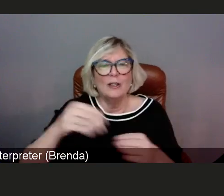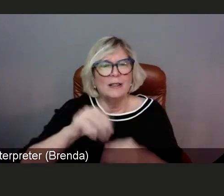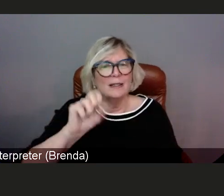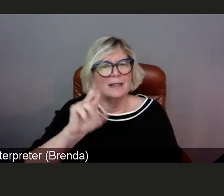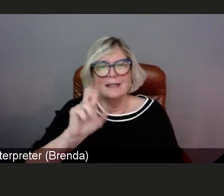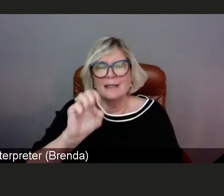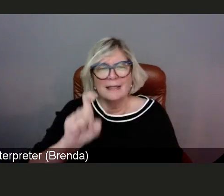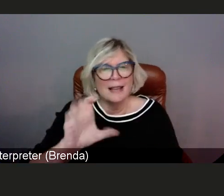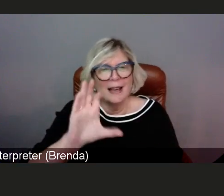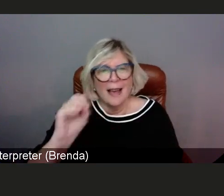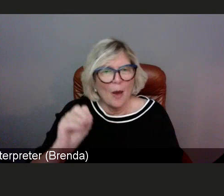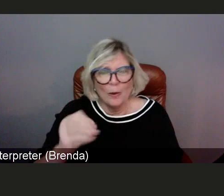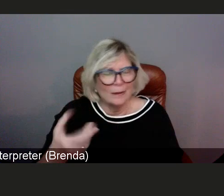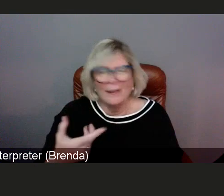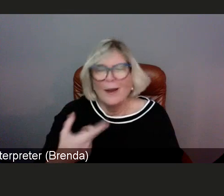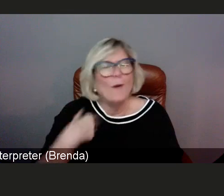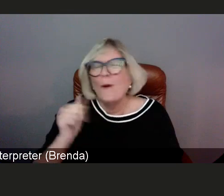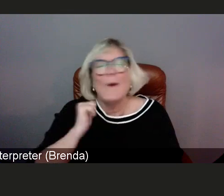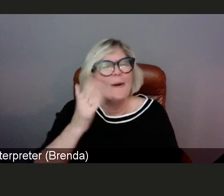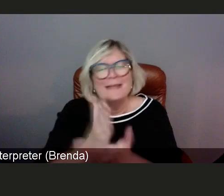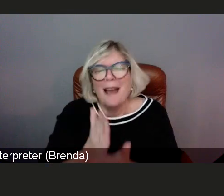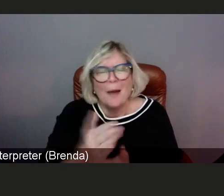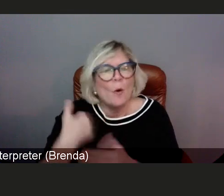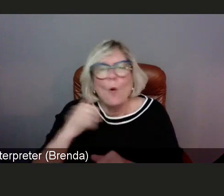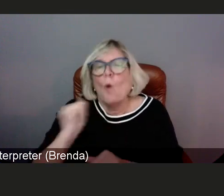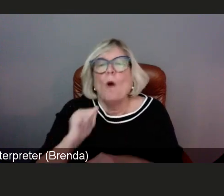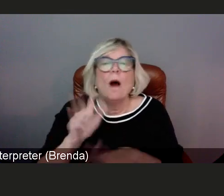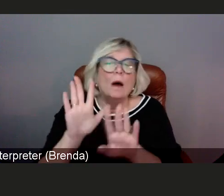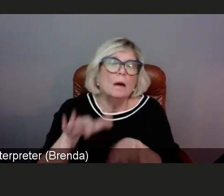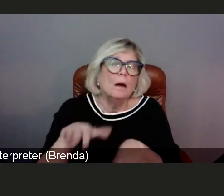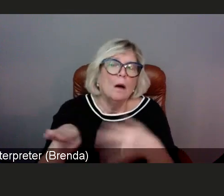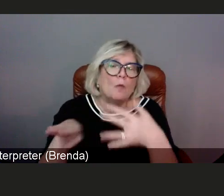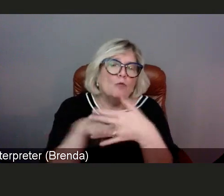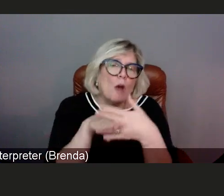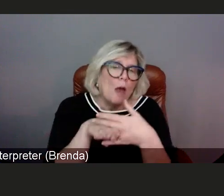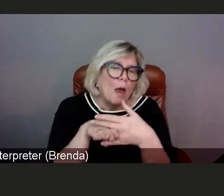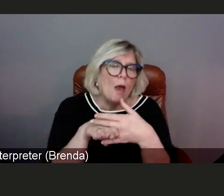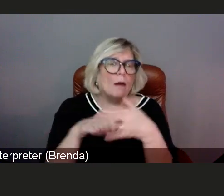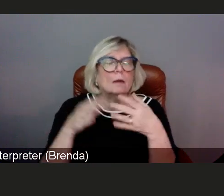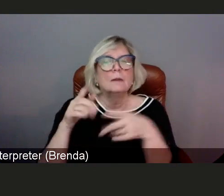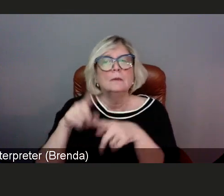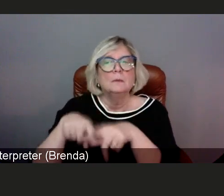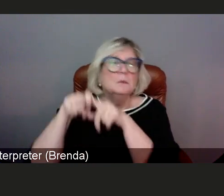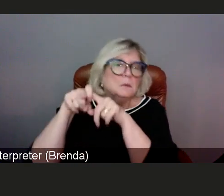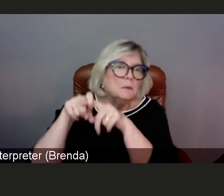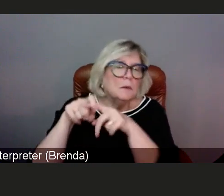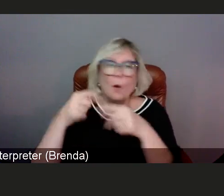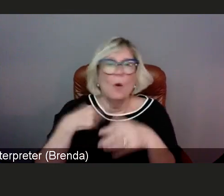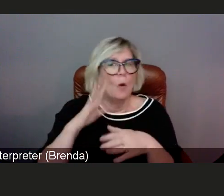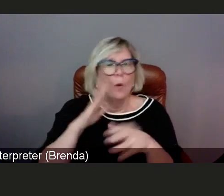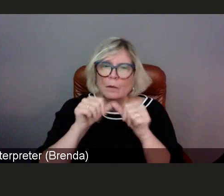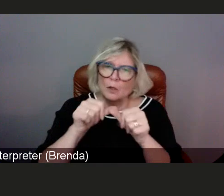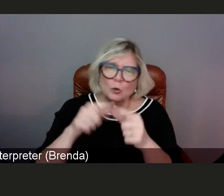We're not going to take a break. We're gonna keep going. We're gonna keep growing and advancing our ability